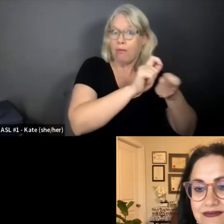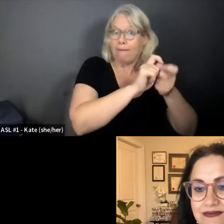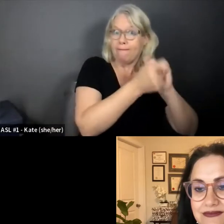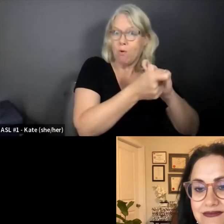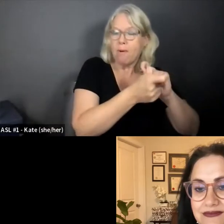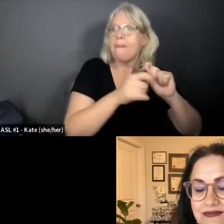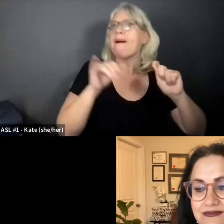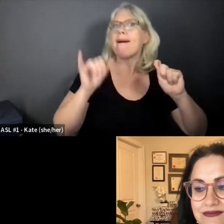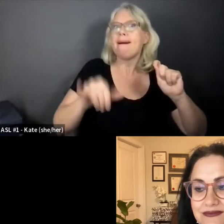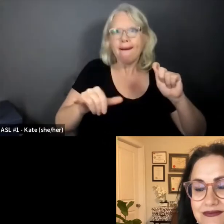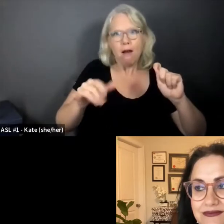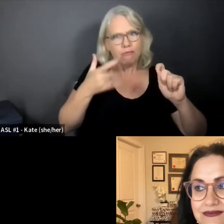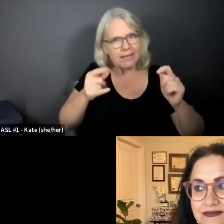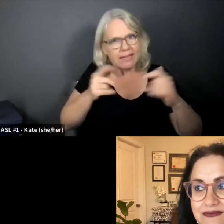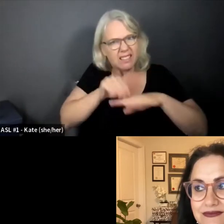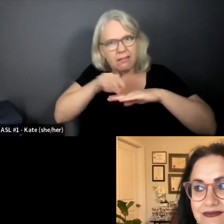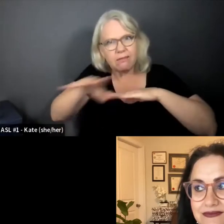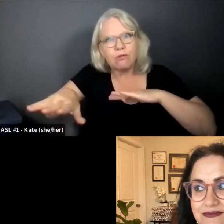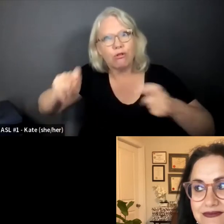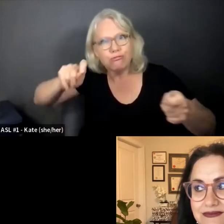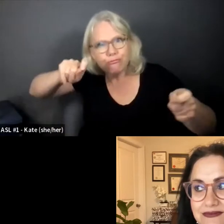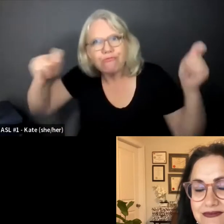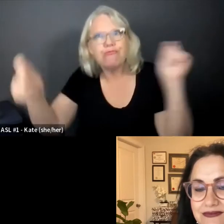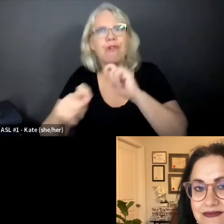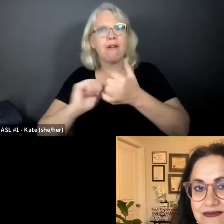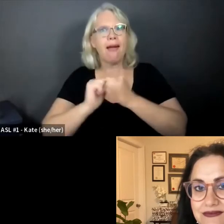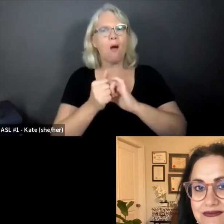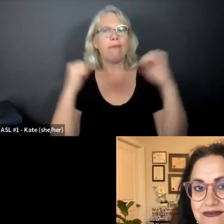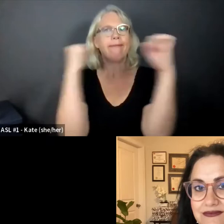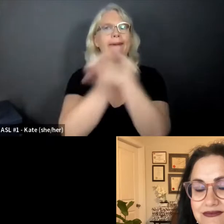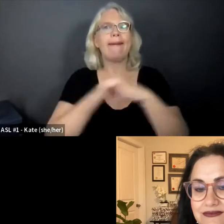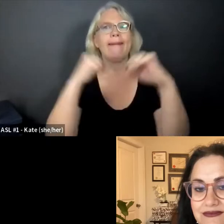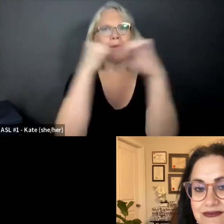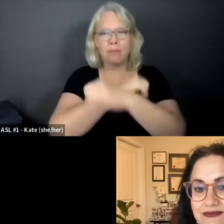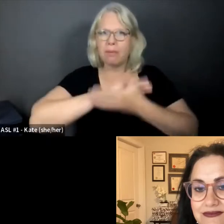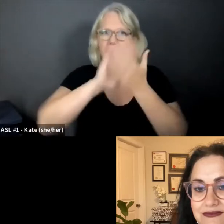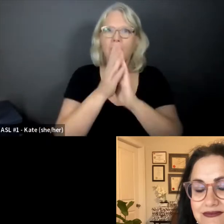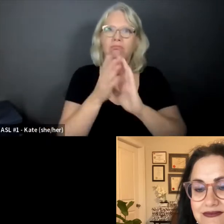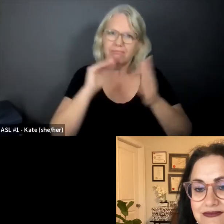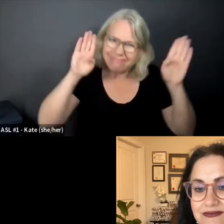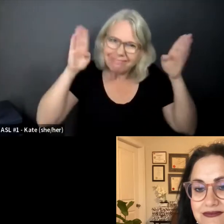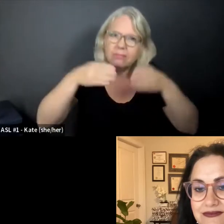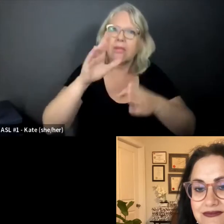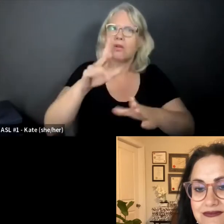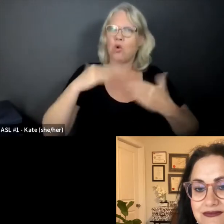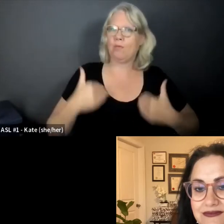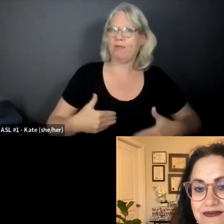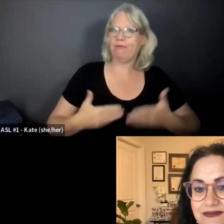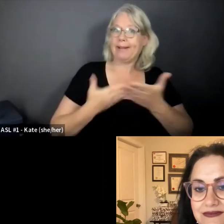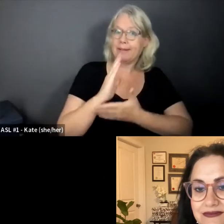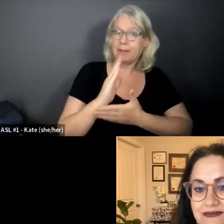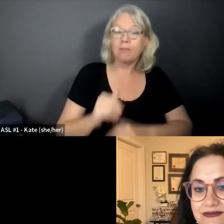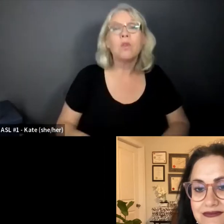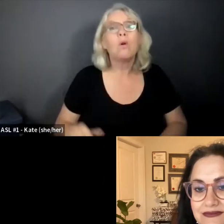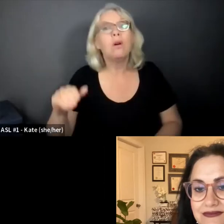DISCOURSE AND WITHIN A HUMAN RIGHTS FRAMEWORK. ARCH AS WE KNOW WAS INCORPORATED TOWARDS THE VERY END OF 1979.